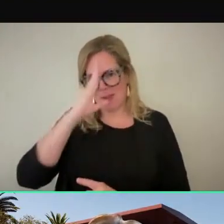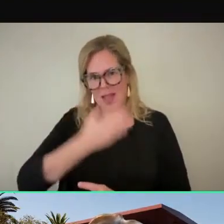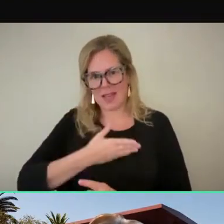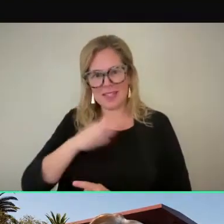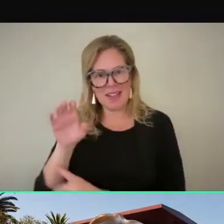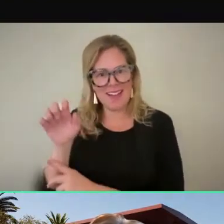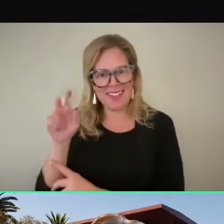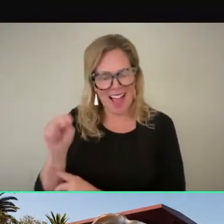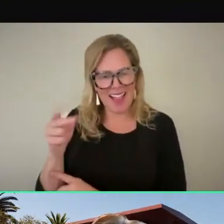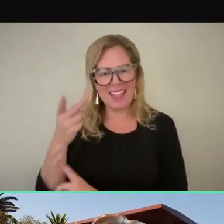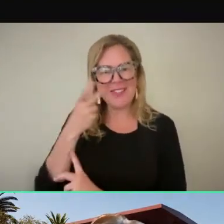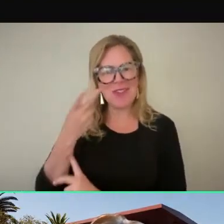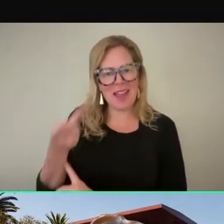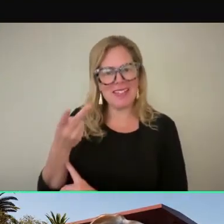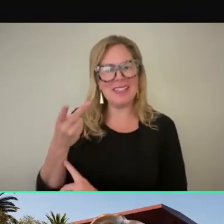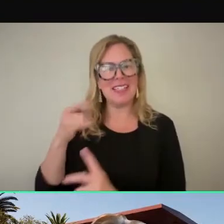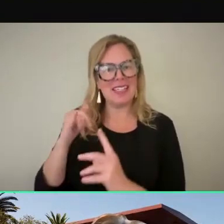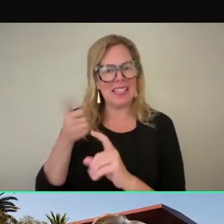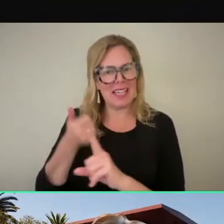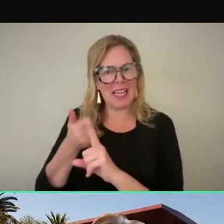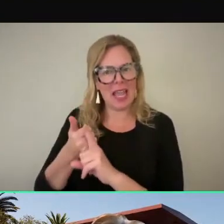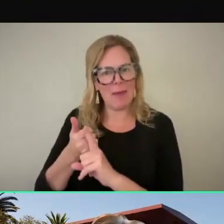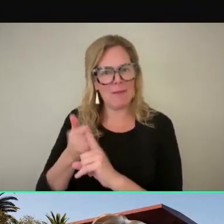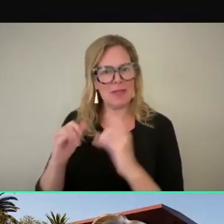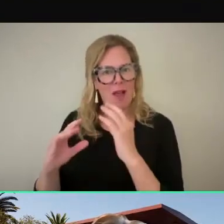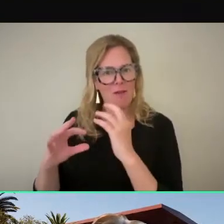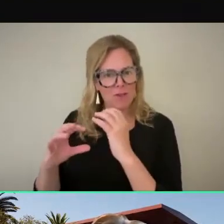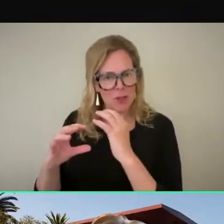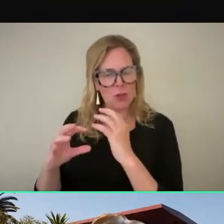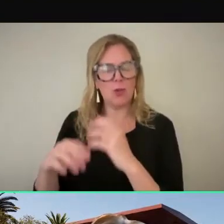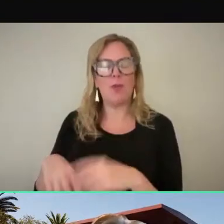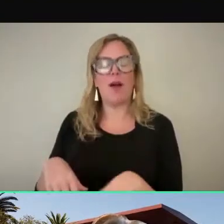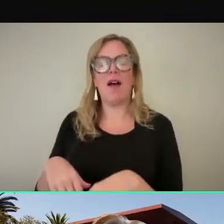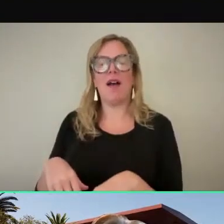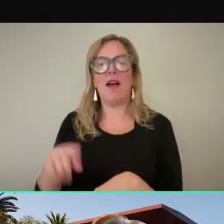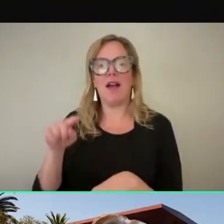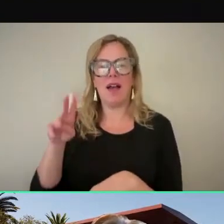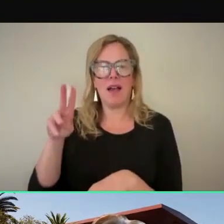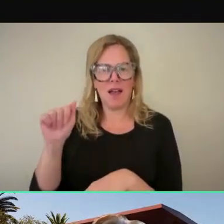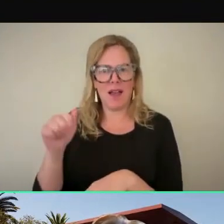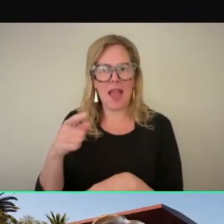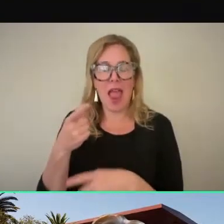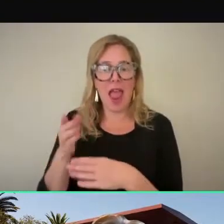as you can see from the slide here. I share his picture with his permission and his